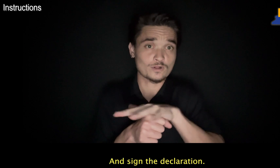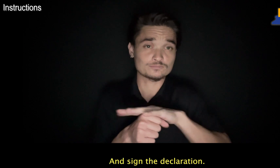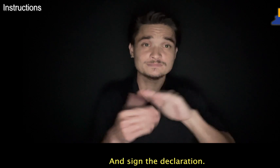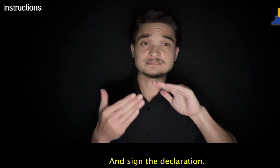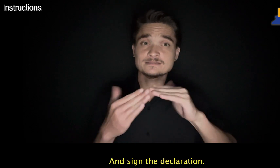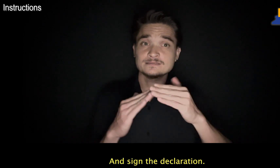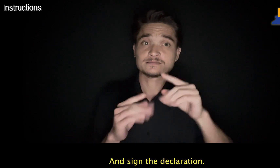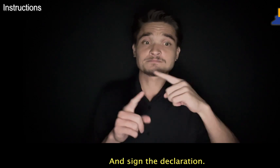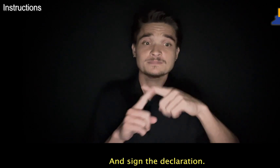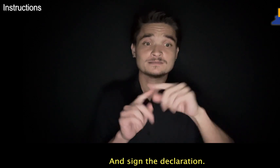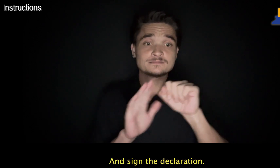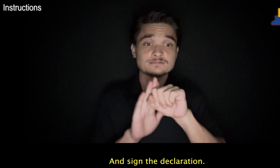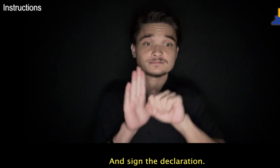And sign the declaration.